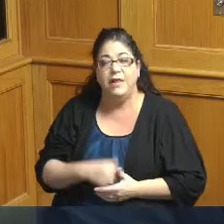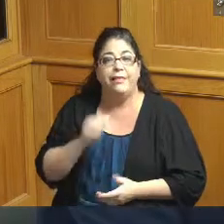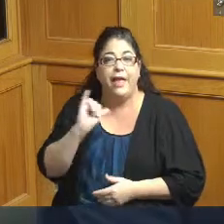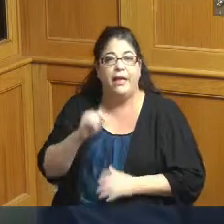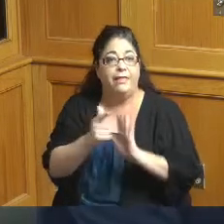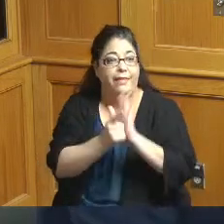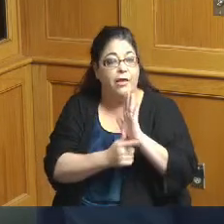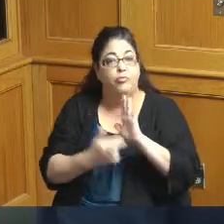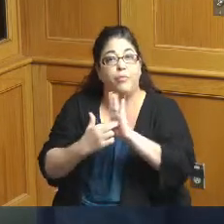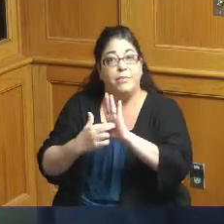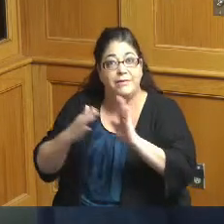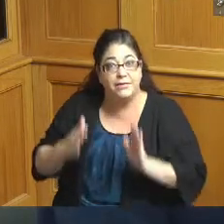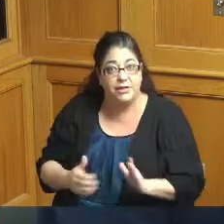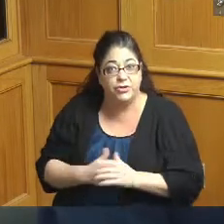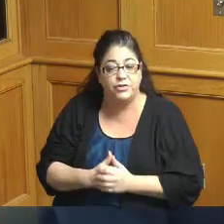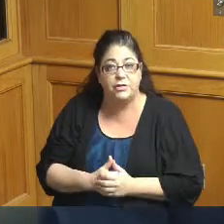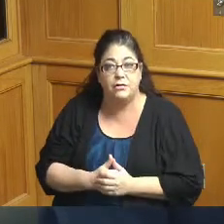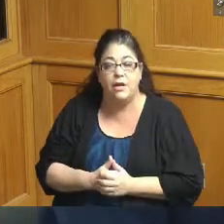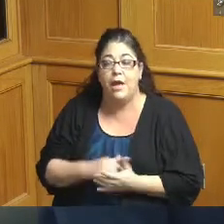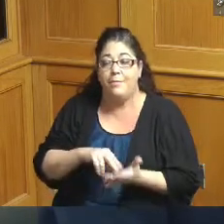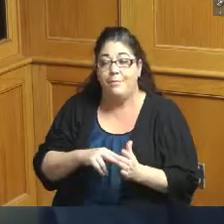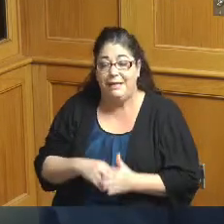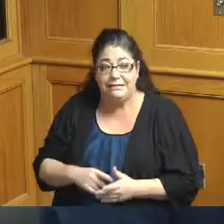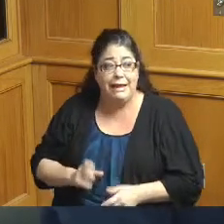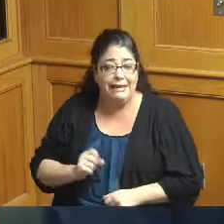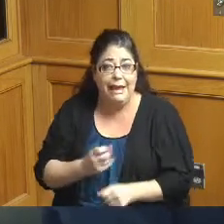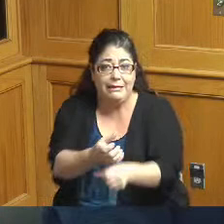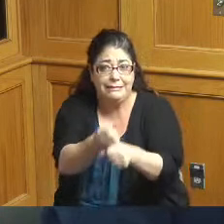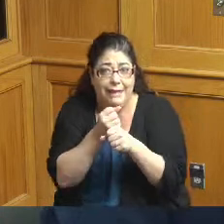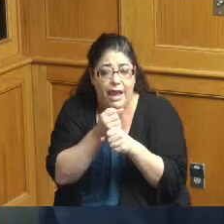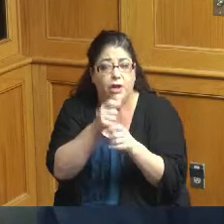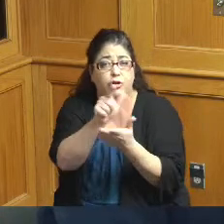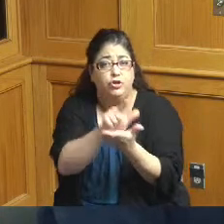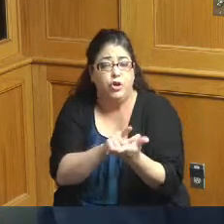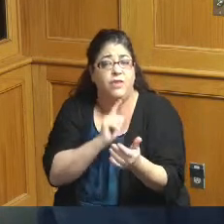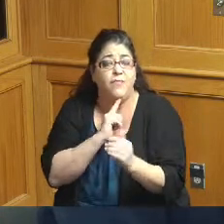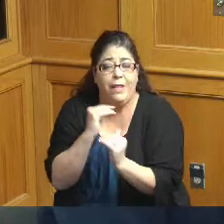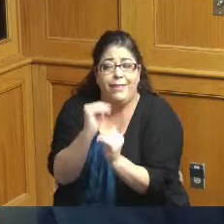litigants to retain attorneys for reduced amounts or for limited purposes if they cannot afford to